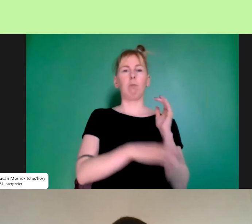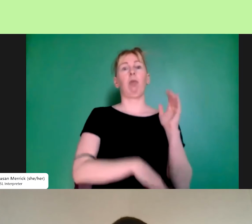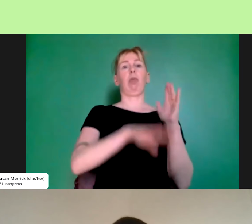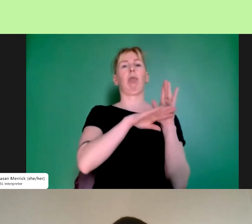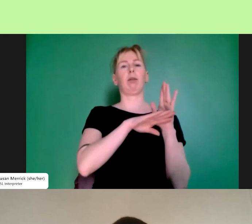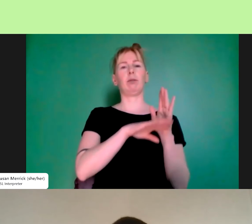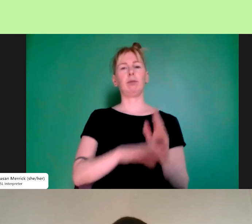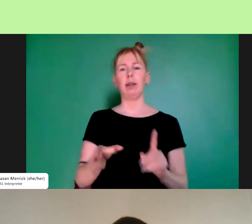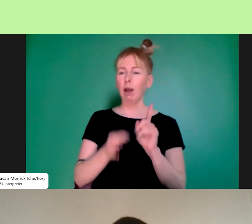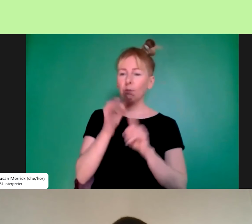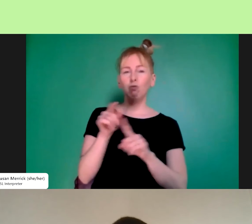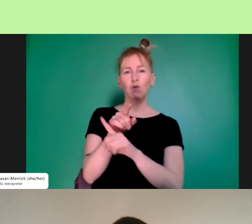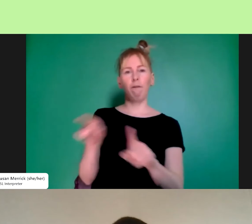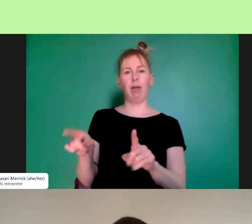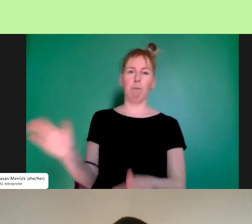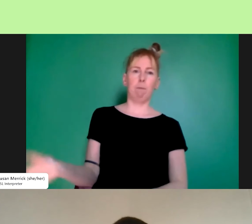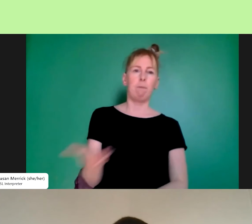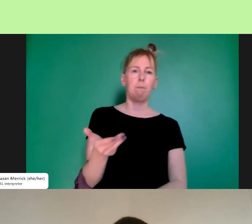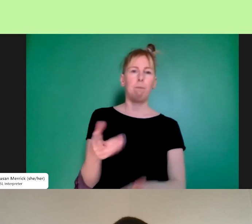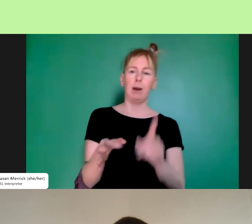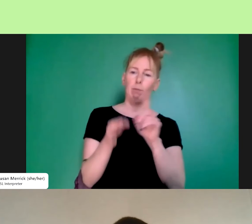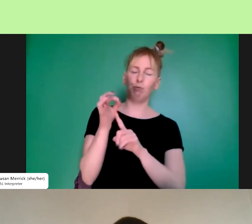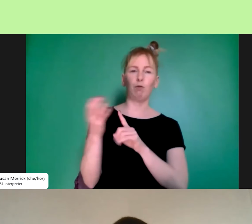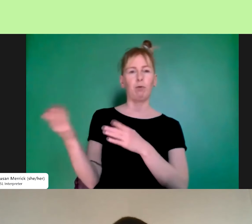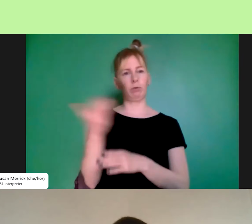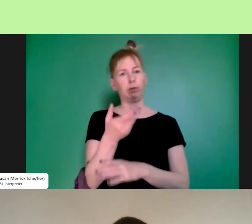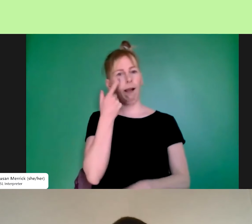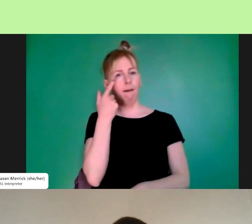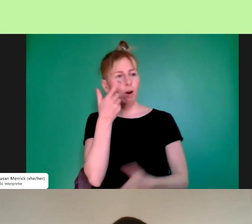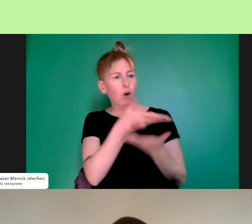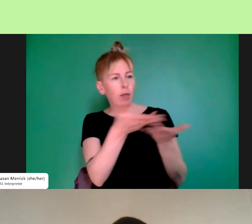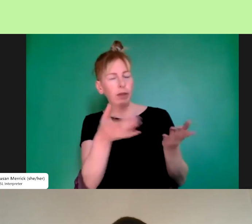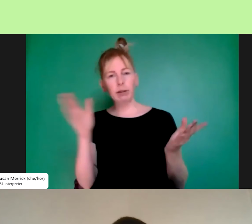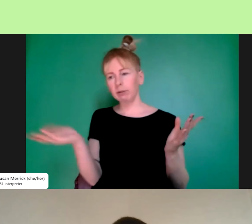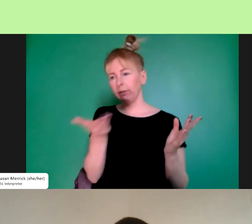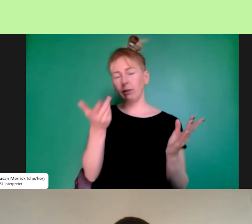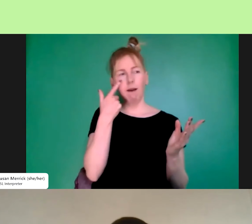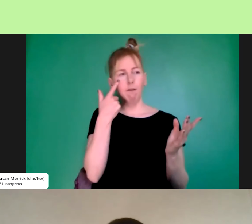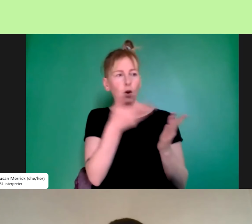individuals that we think society should be, according to the worldview of a particular